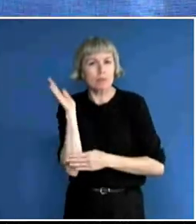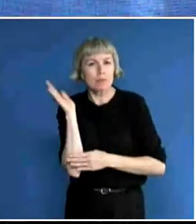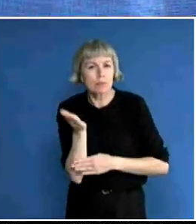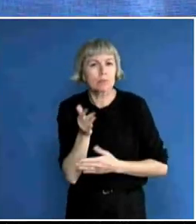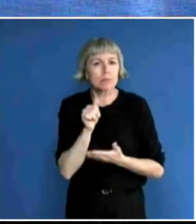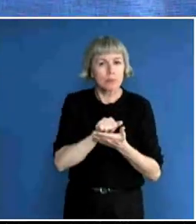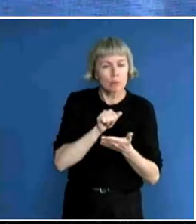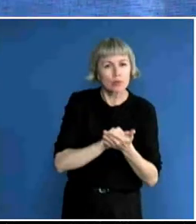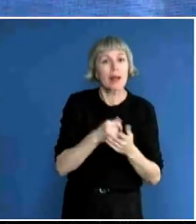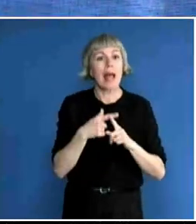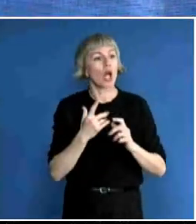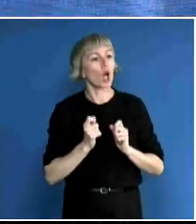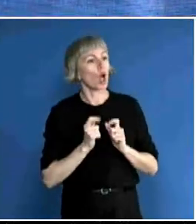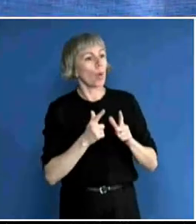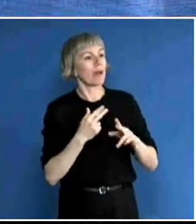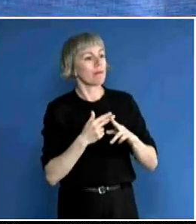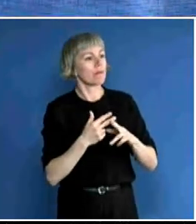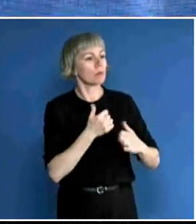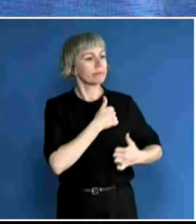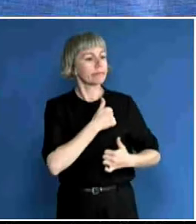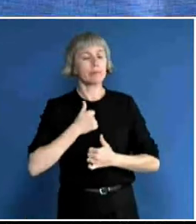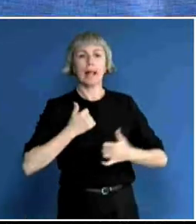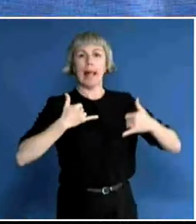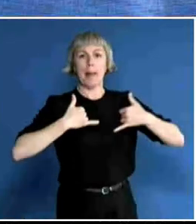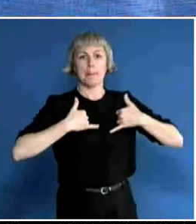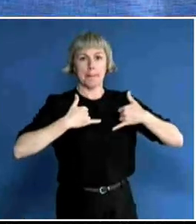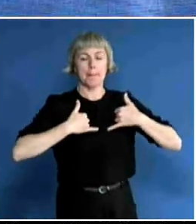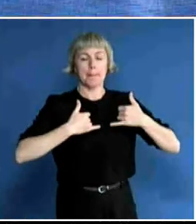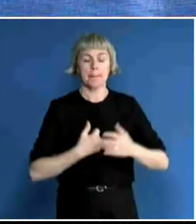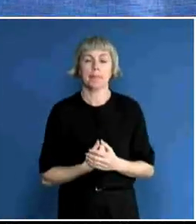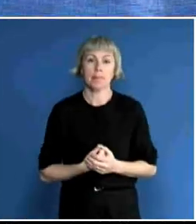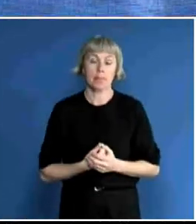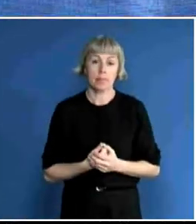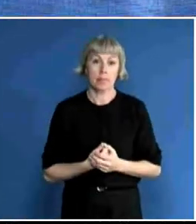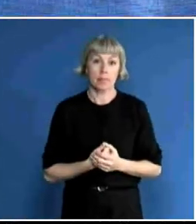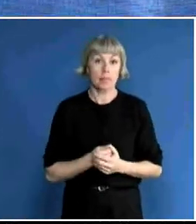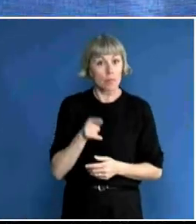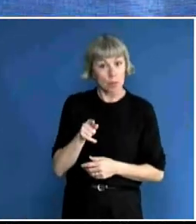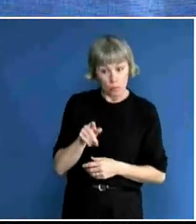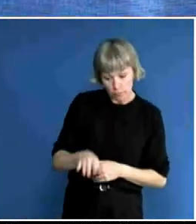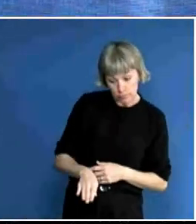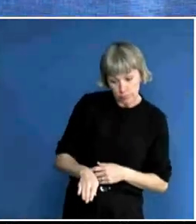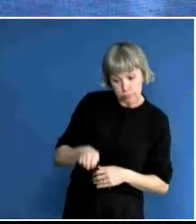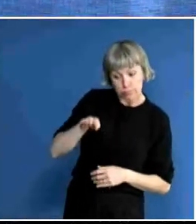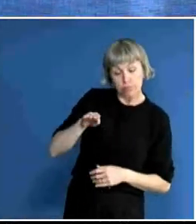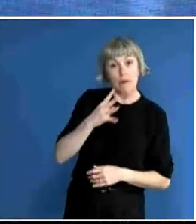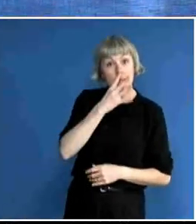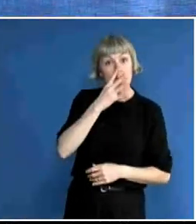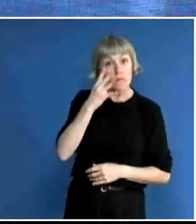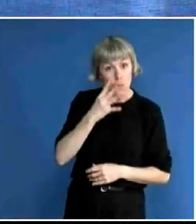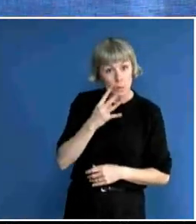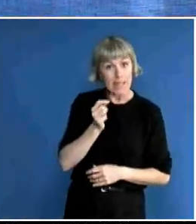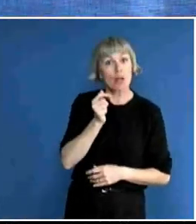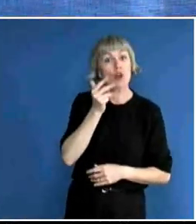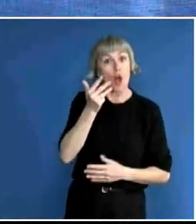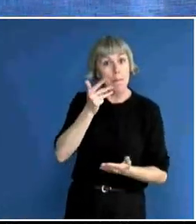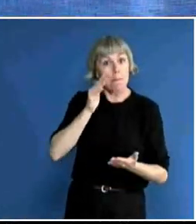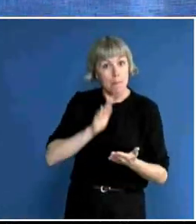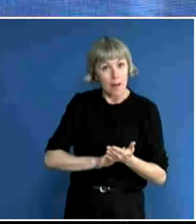When you were 14 years old and nine months, you had a job in a retail setting doing